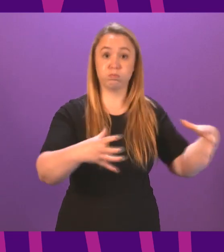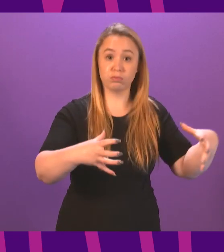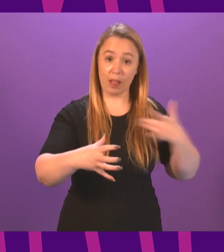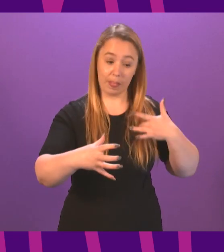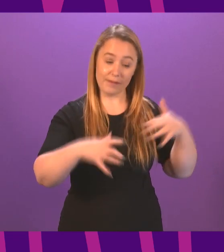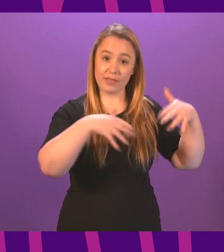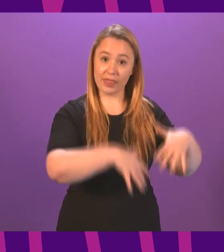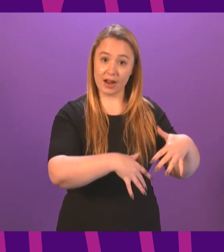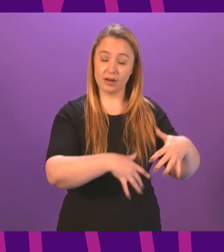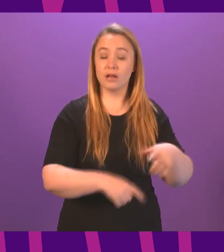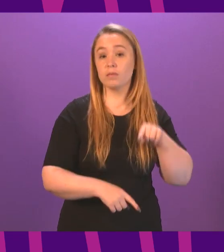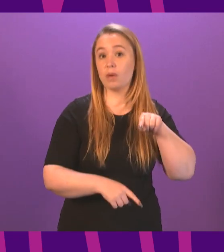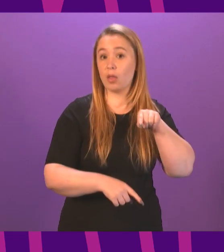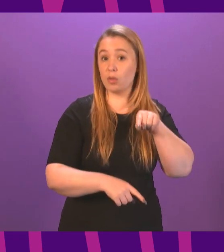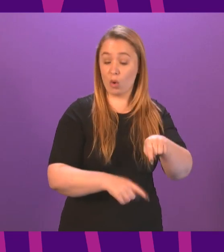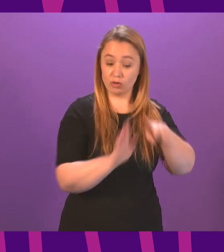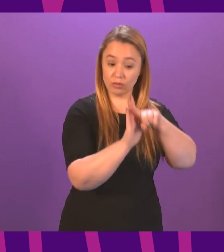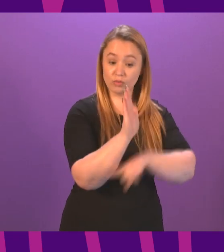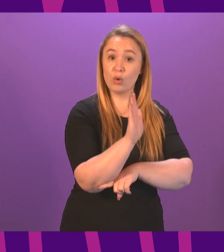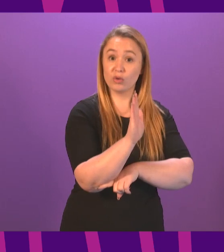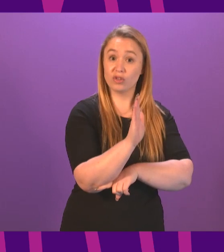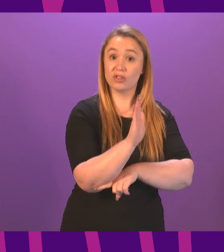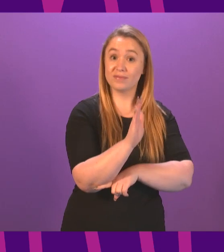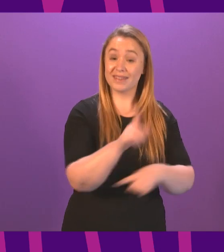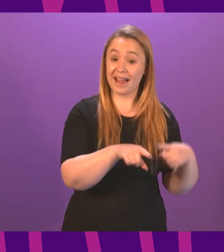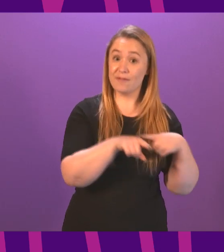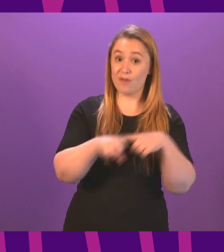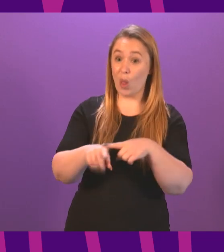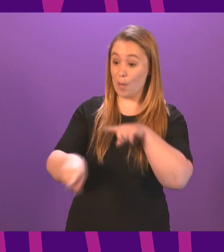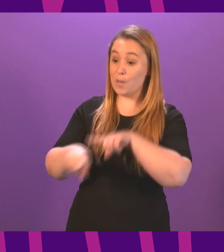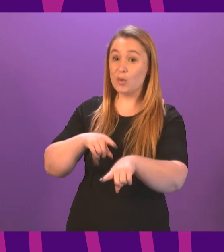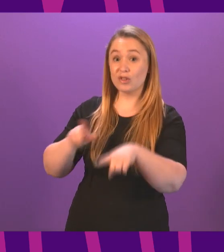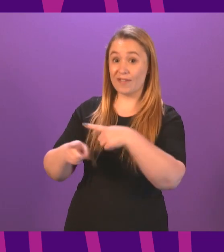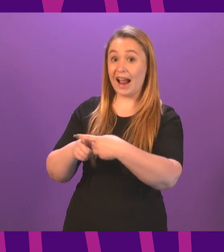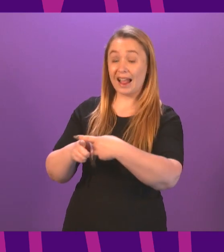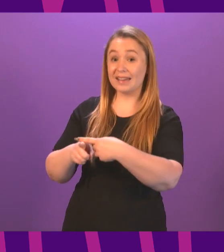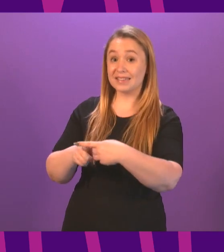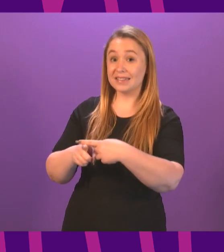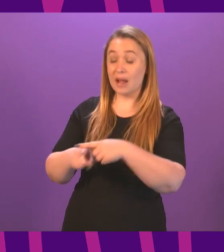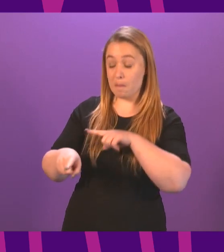the entirety of England, without exception. Every country is grappling with this. Many